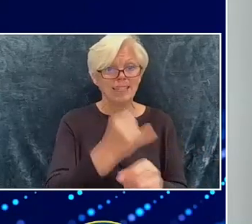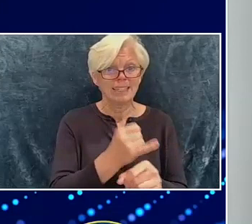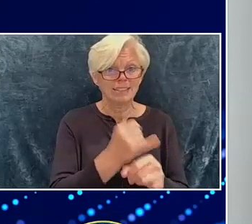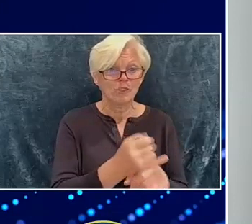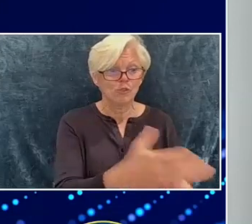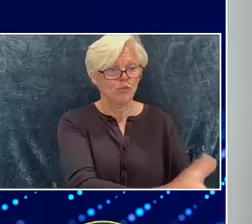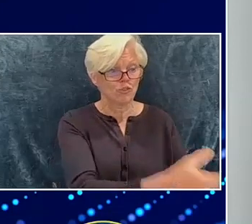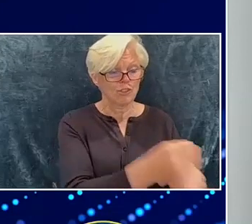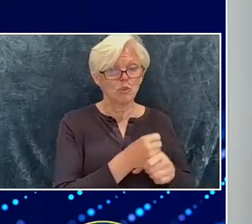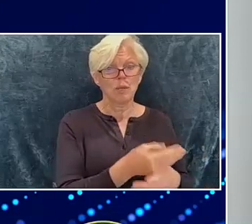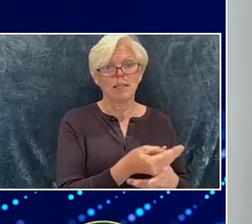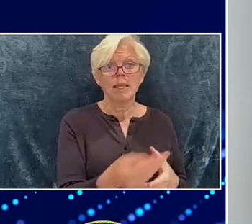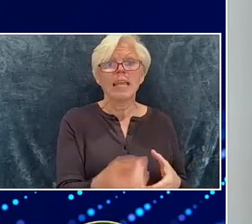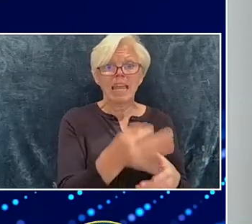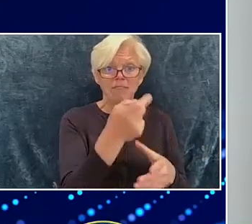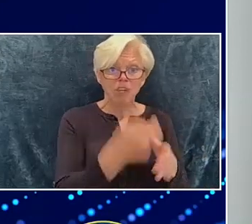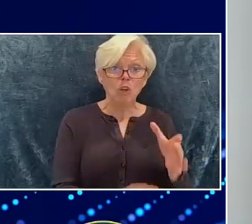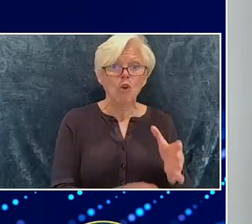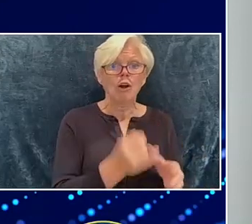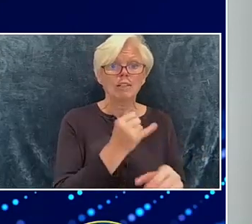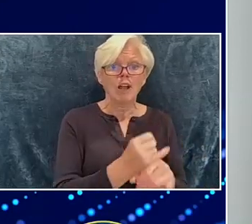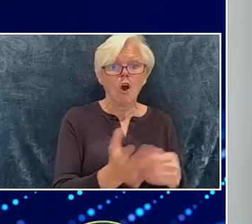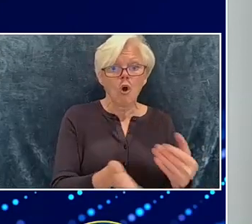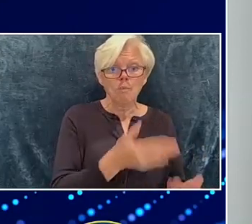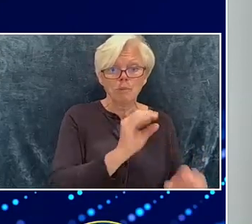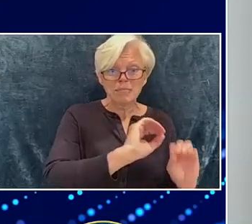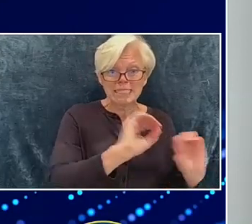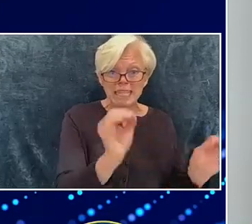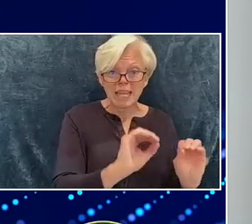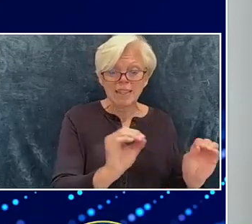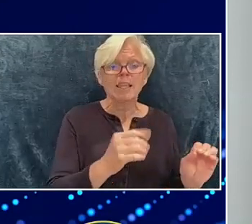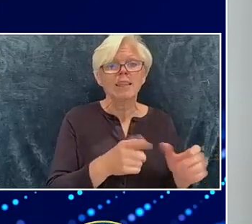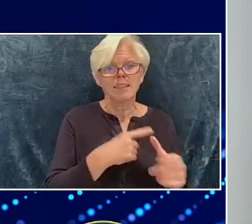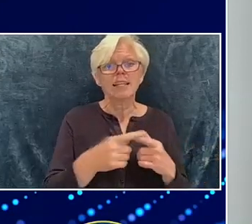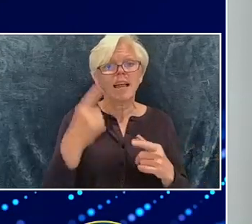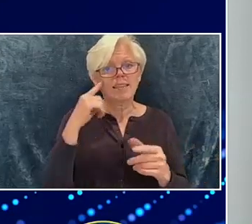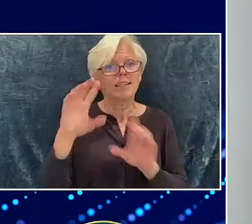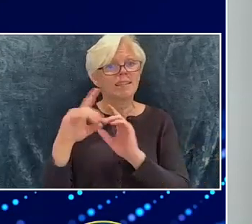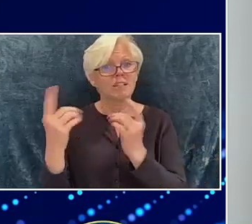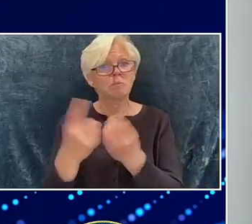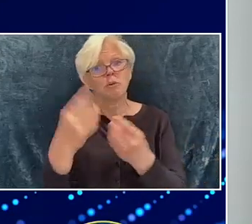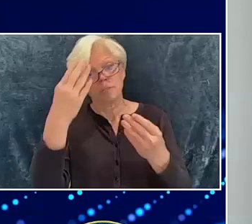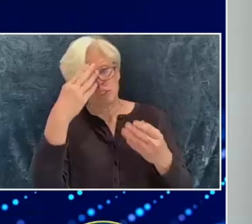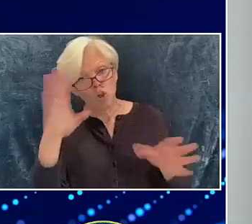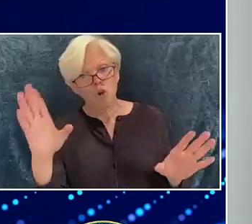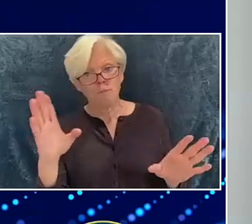And if it cost the institution almost nothing, I think the Department is open, and I'll look to my colleagues here, open